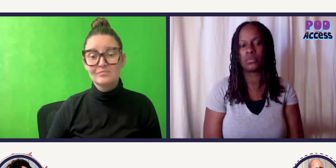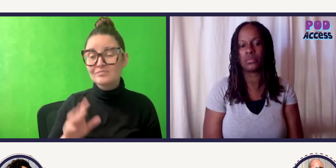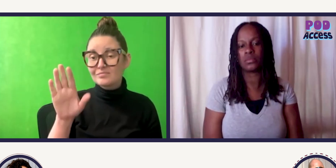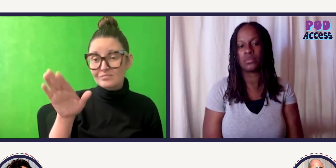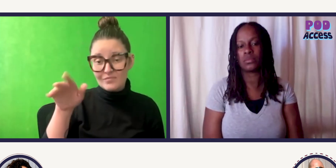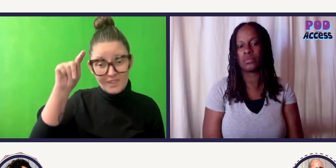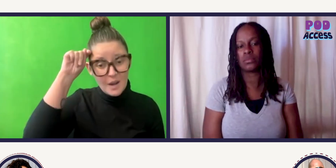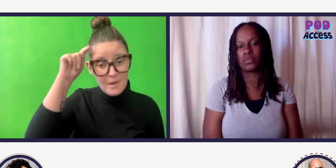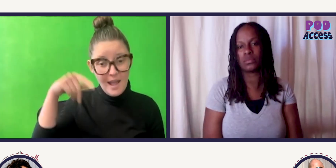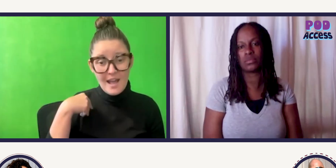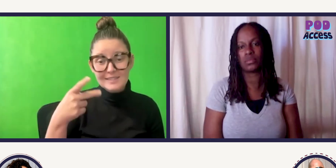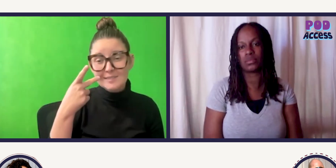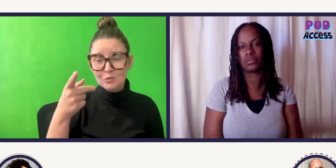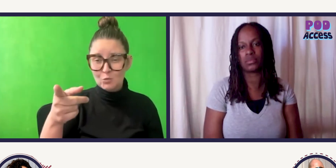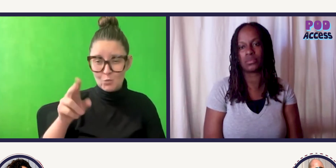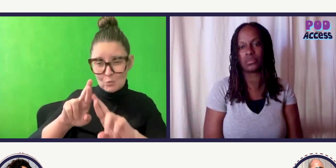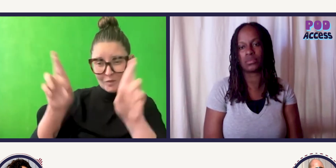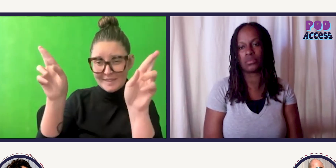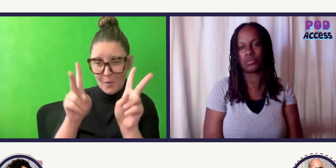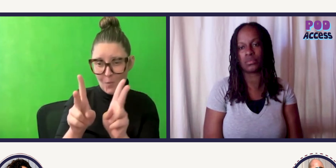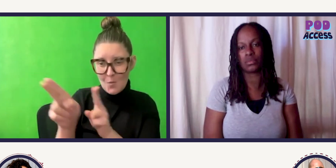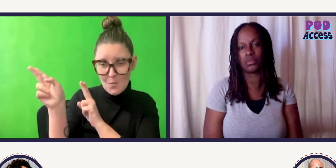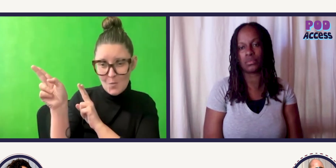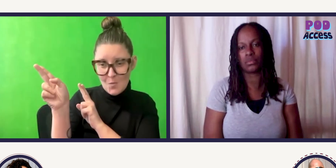And, Thomas, I see you too are ready to edit.